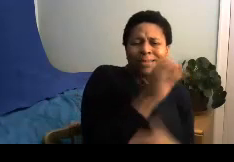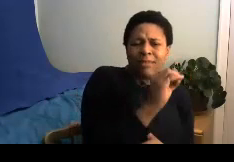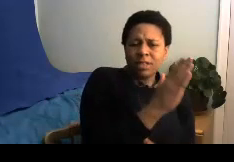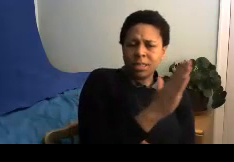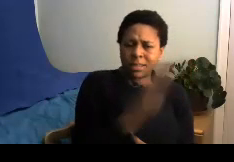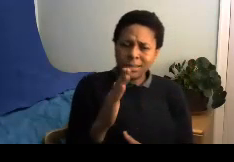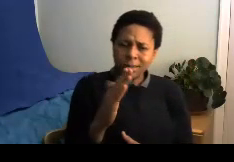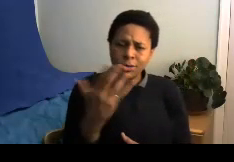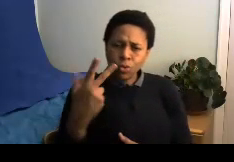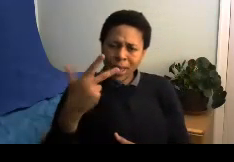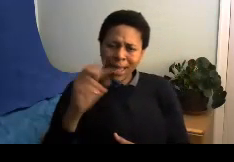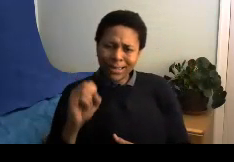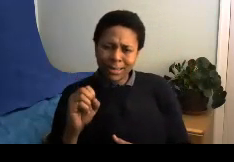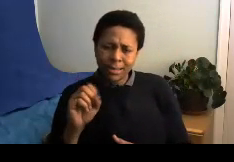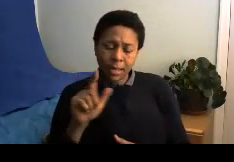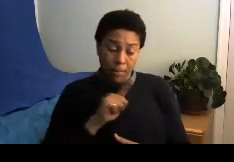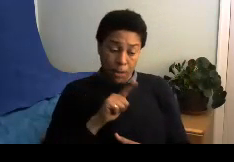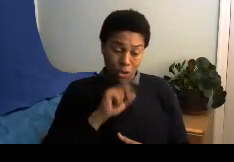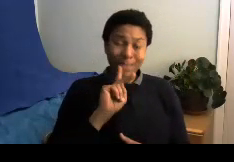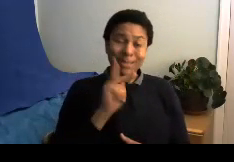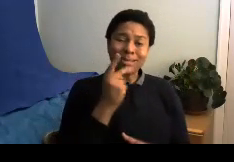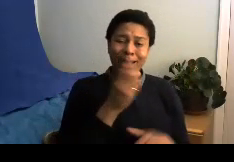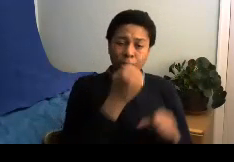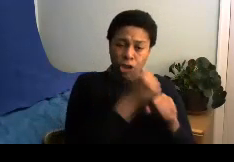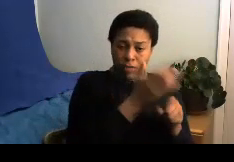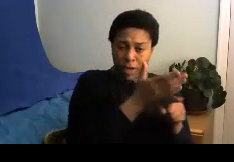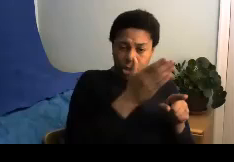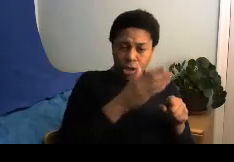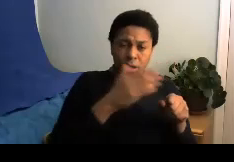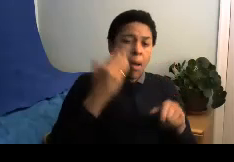where the second generation Black British post Windrush